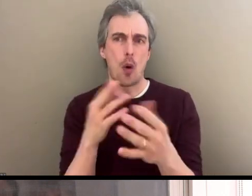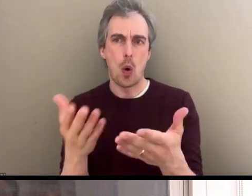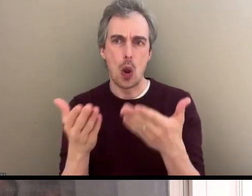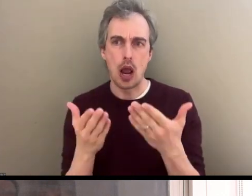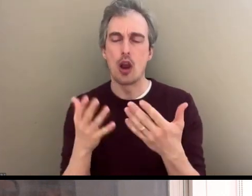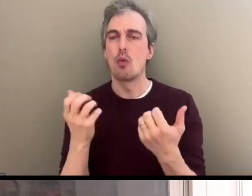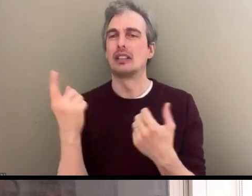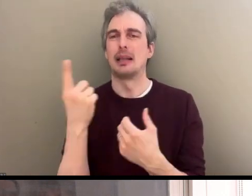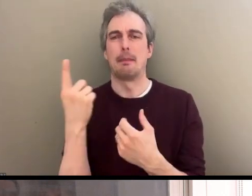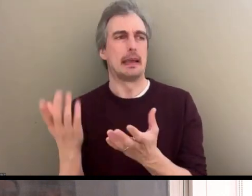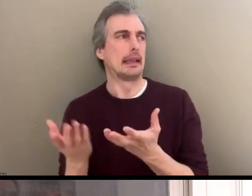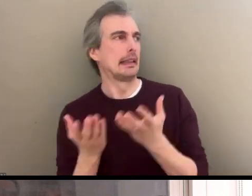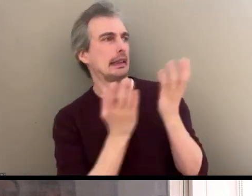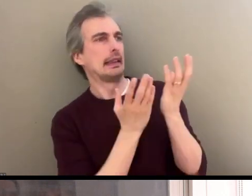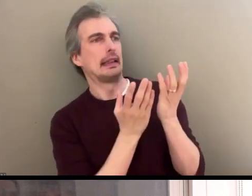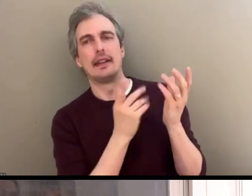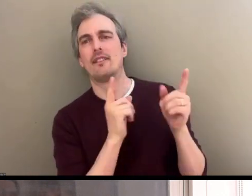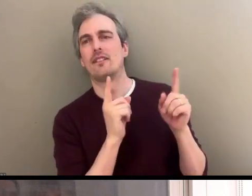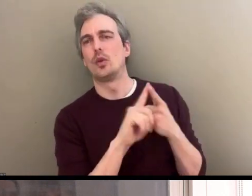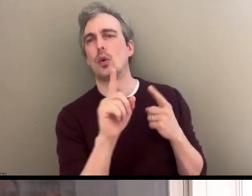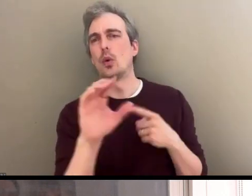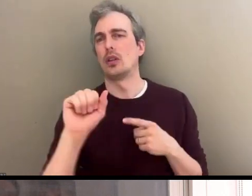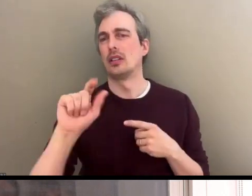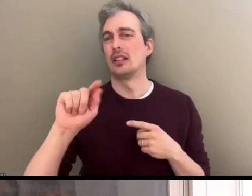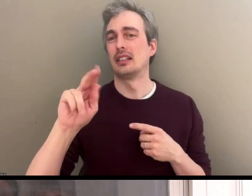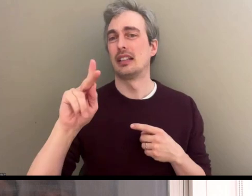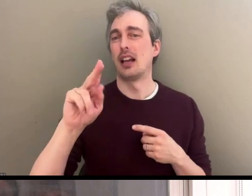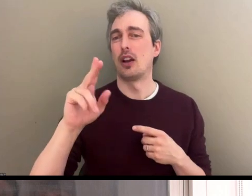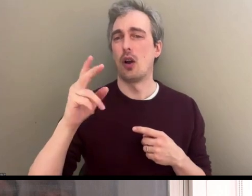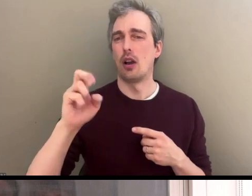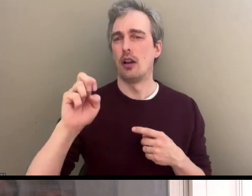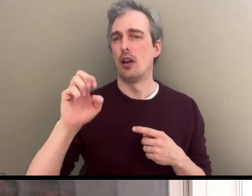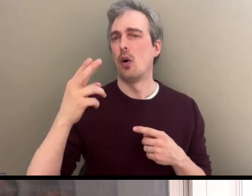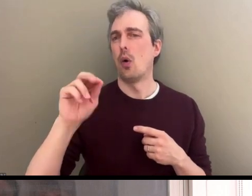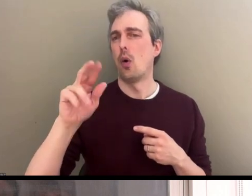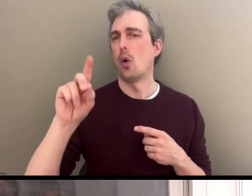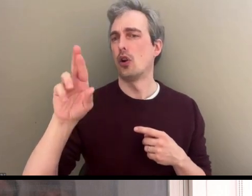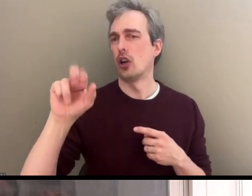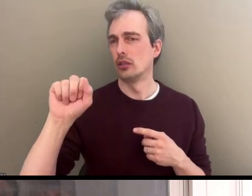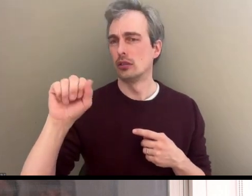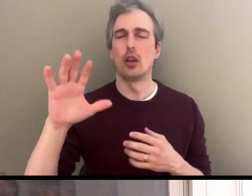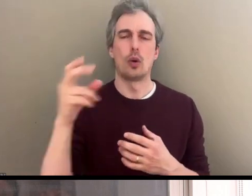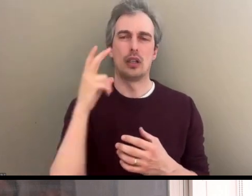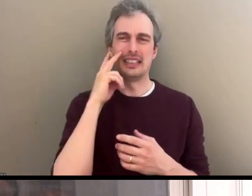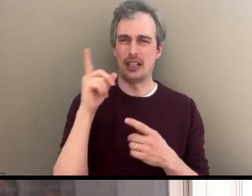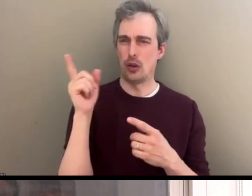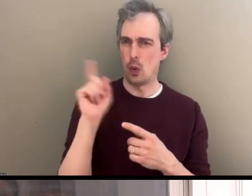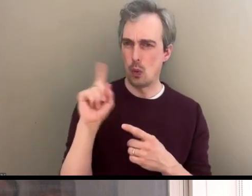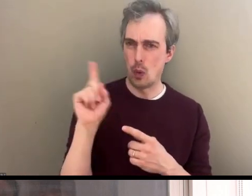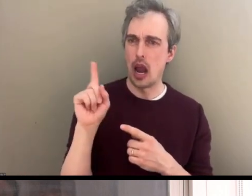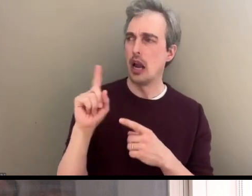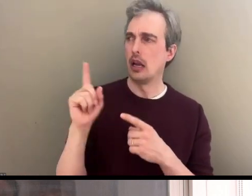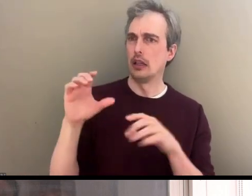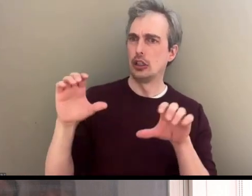You want to see where you've been and where you want to go. You might want to use something like that. You want to scale across teams.